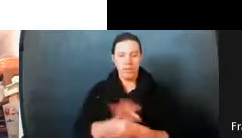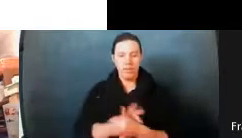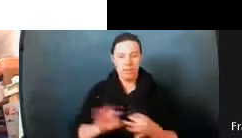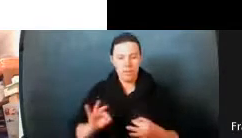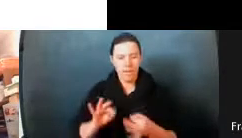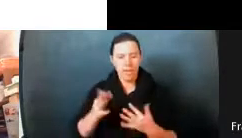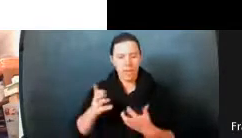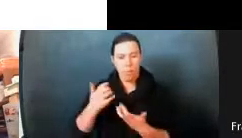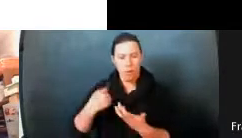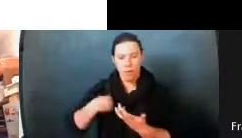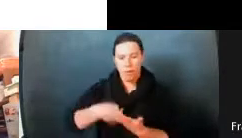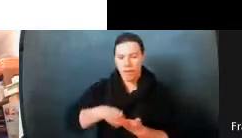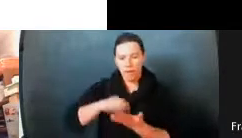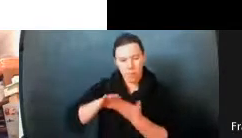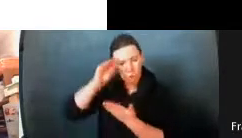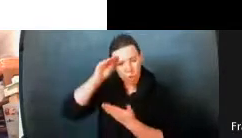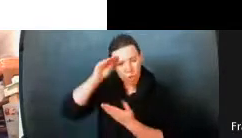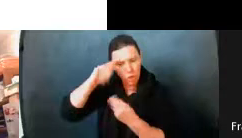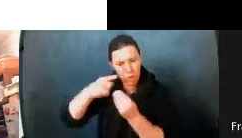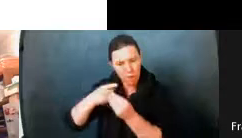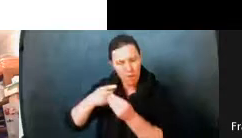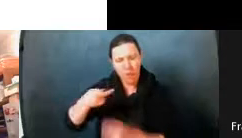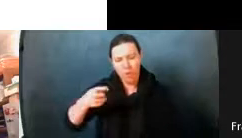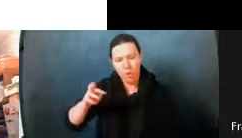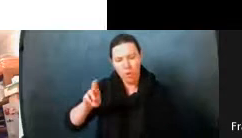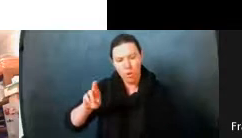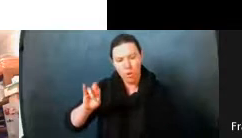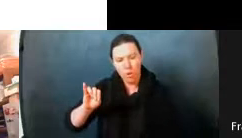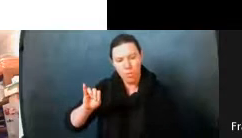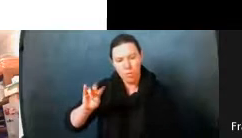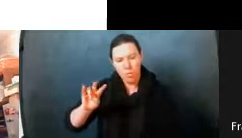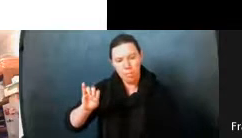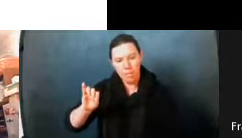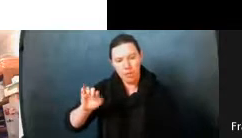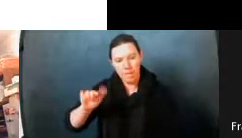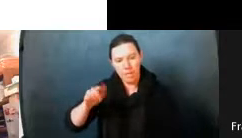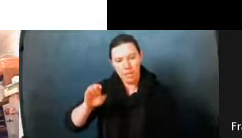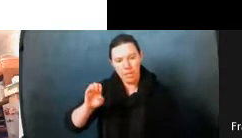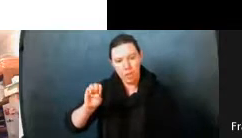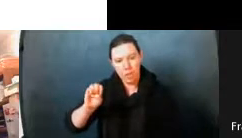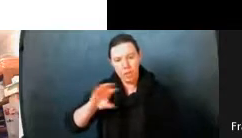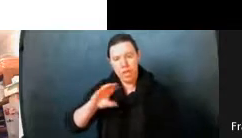and oppression and power within our healthcare system, so that we can begin to actually see real change